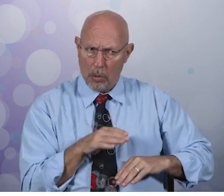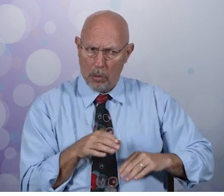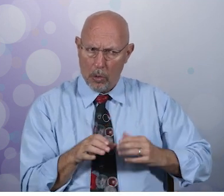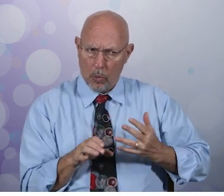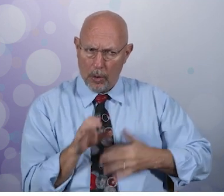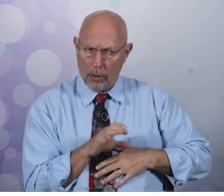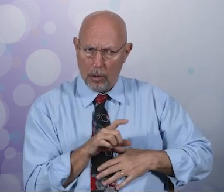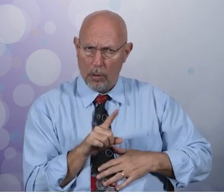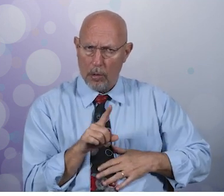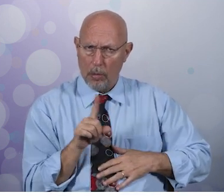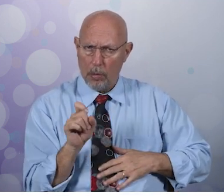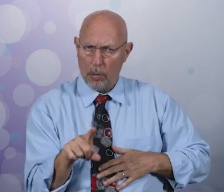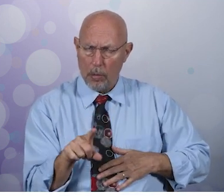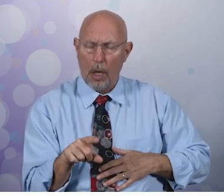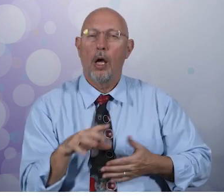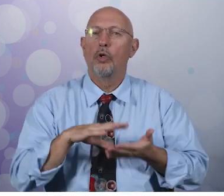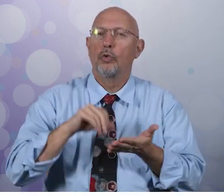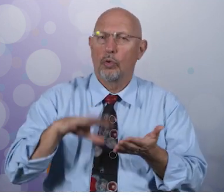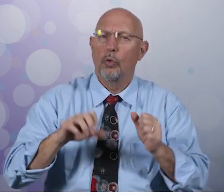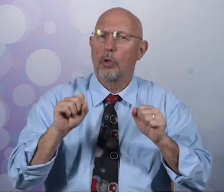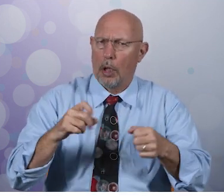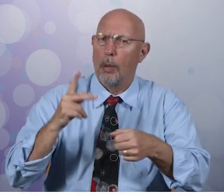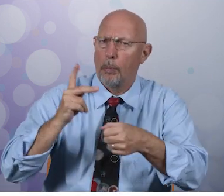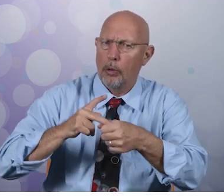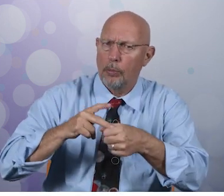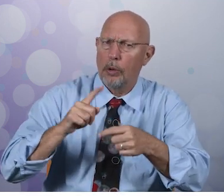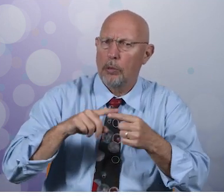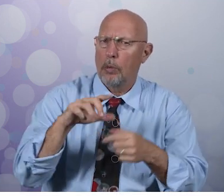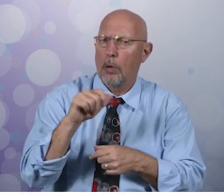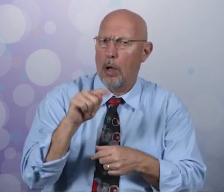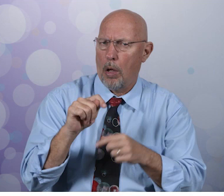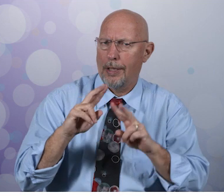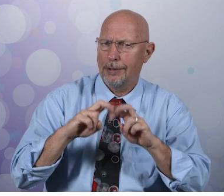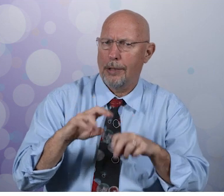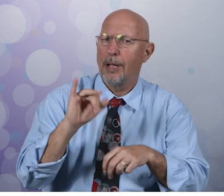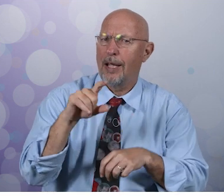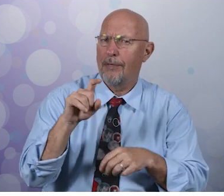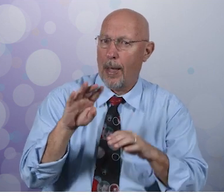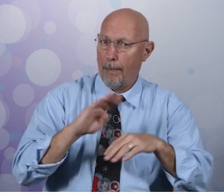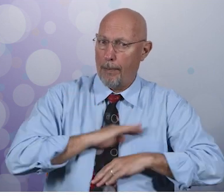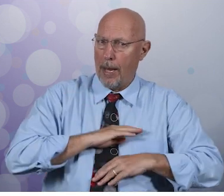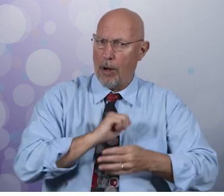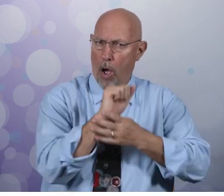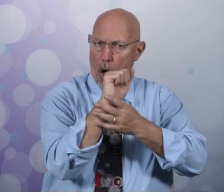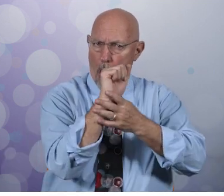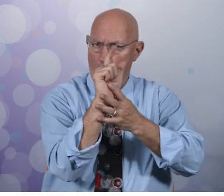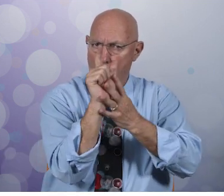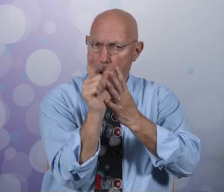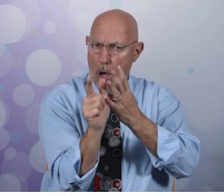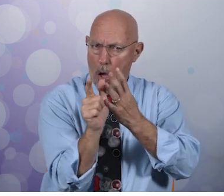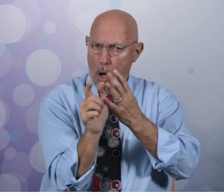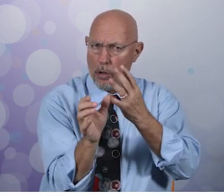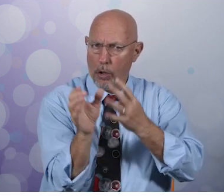Students are eligible to participate in the alternate assessment if they meet all of the criteria in sections A